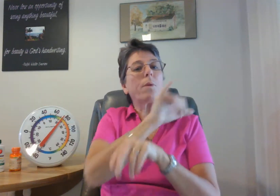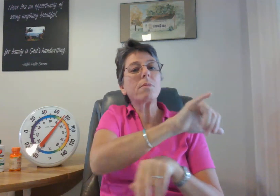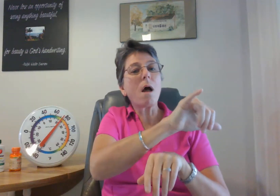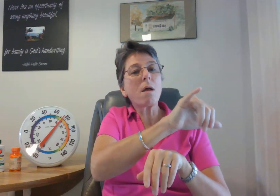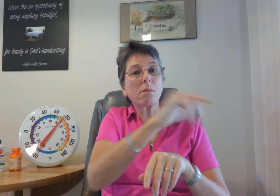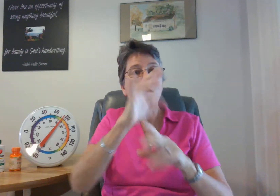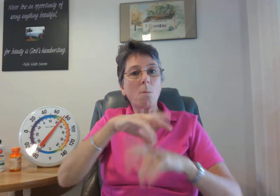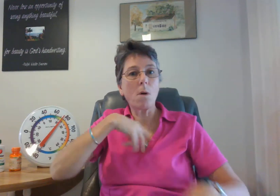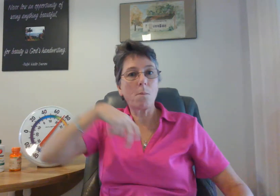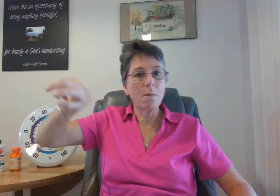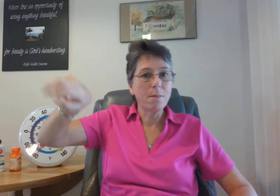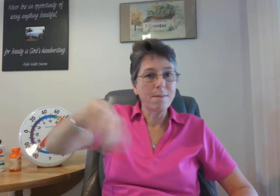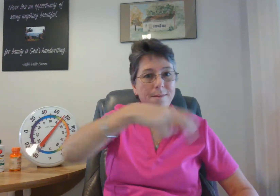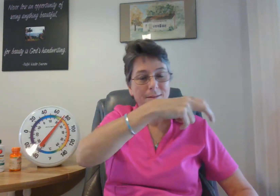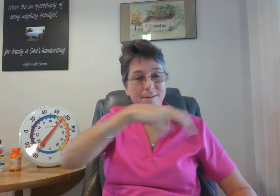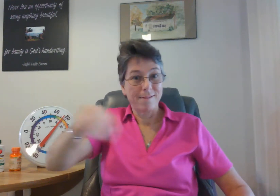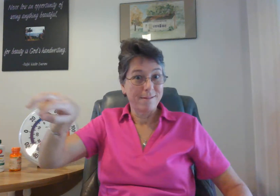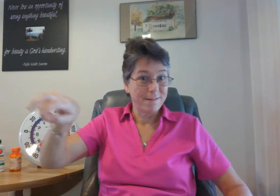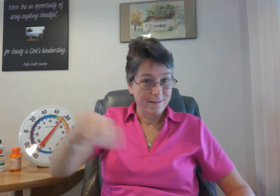Now do you understand why?